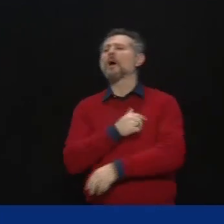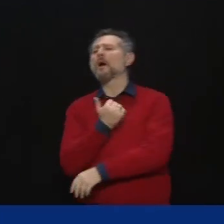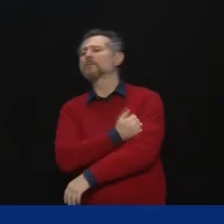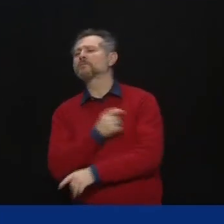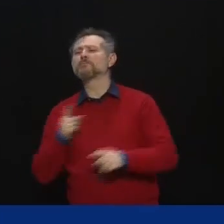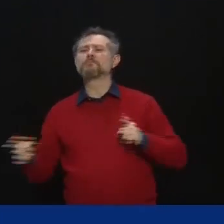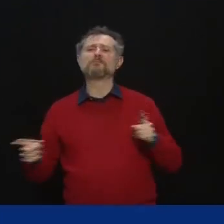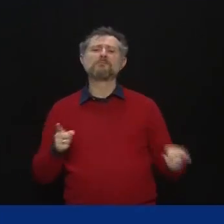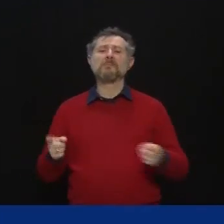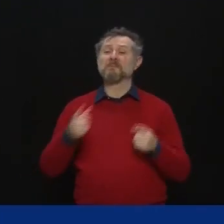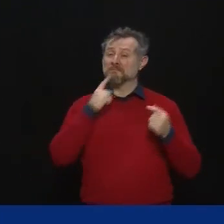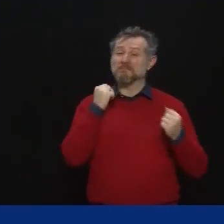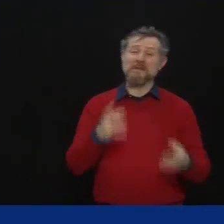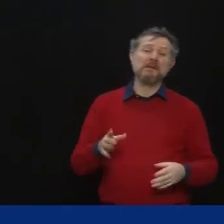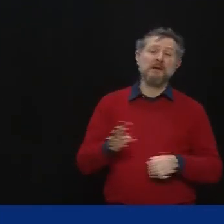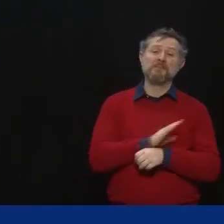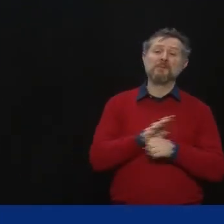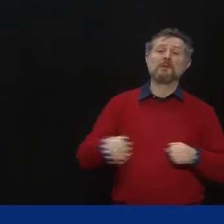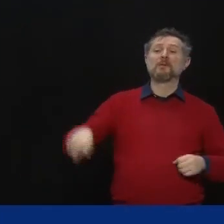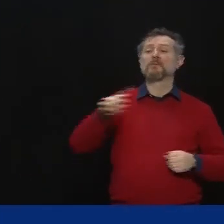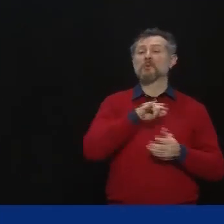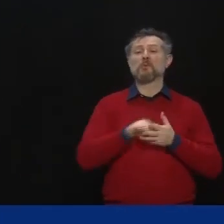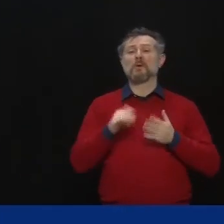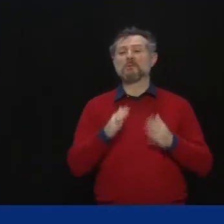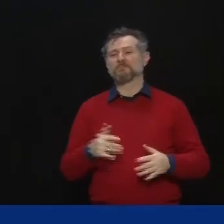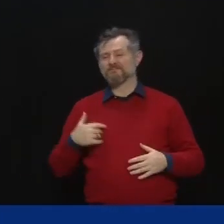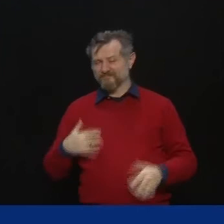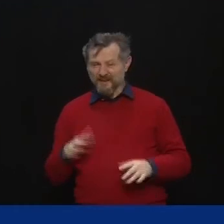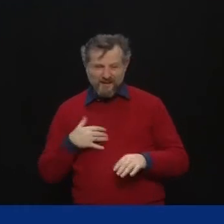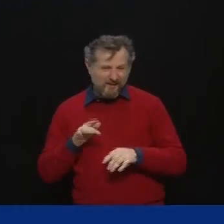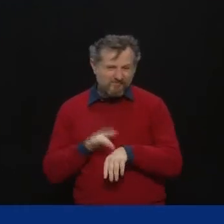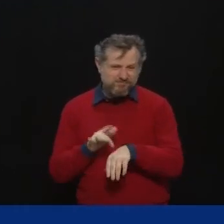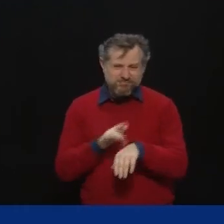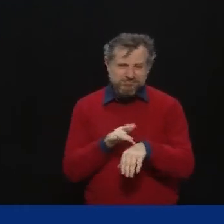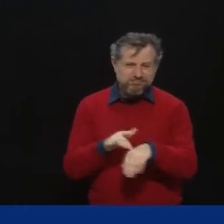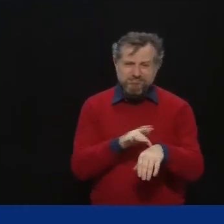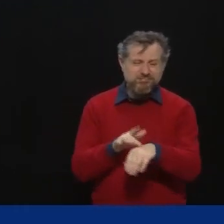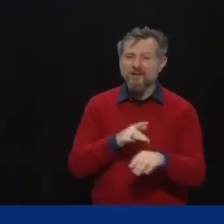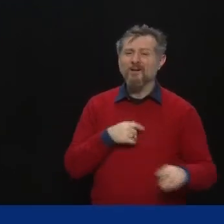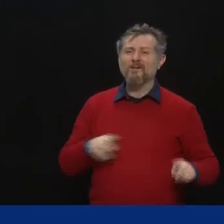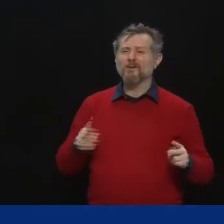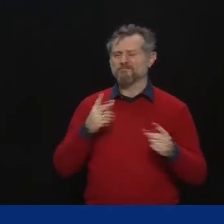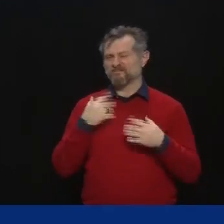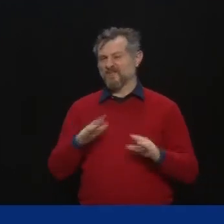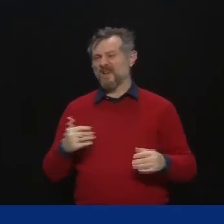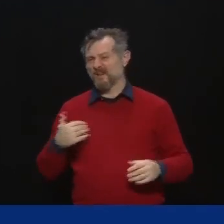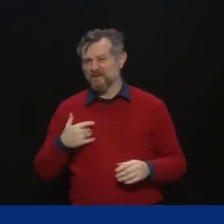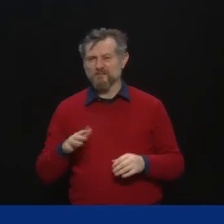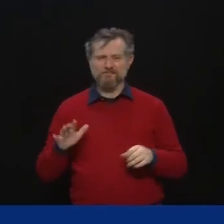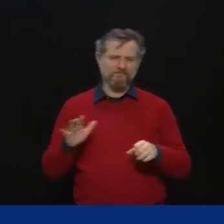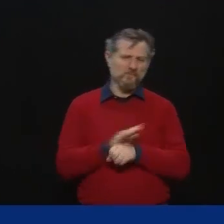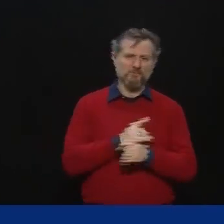AGAIN, RIGHT NOW, THEY'RE REQUIRED TO HAVE MASKS OR BE VACCINATED, MANY, MANY BUSINESSES HERE IN MANHATTAN.